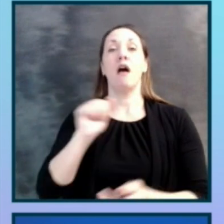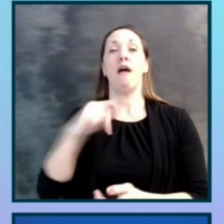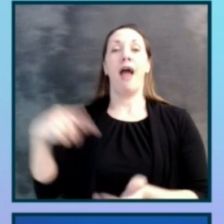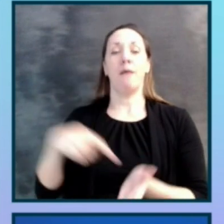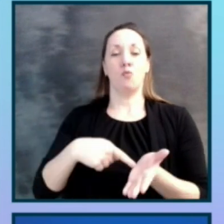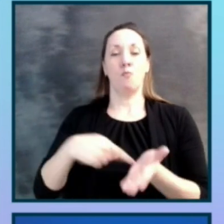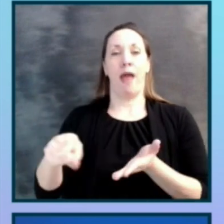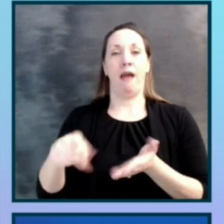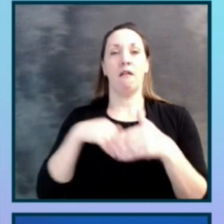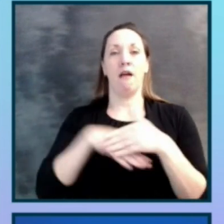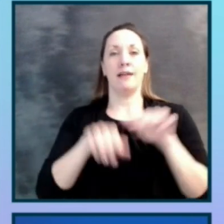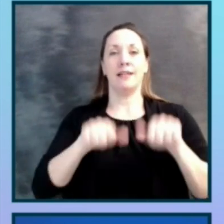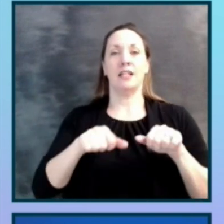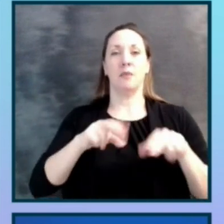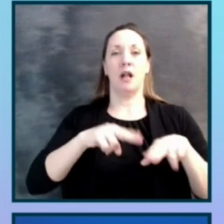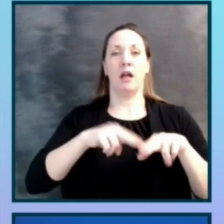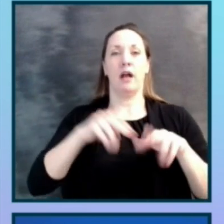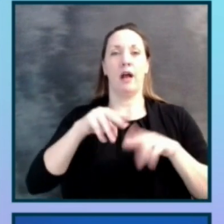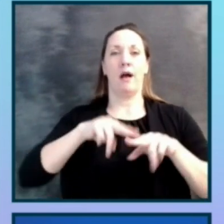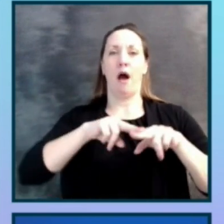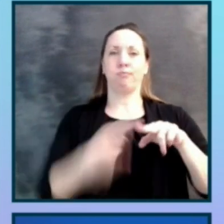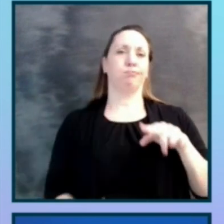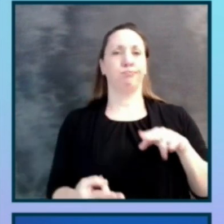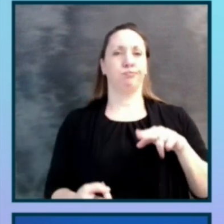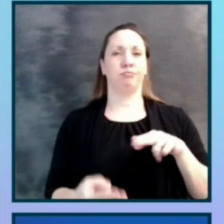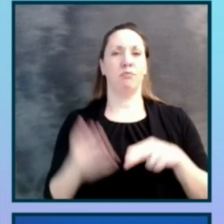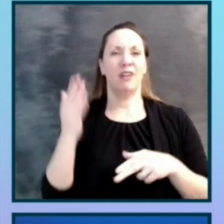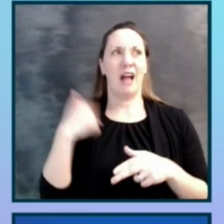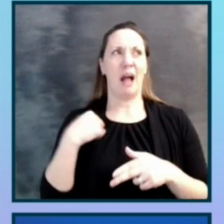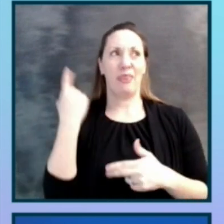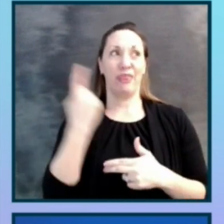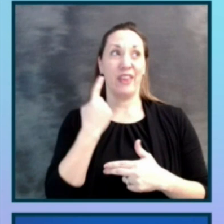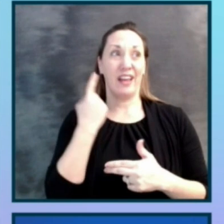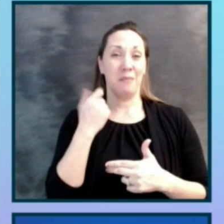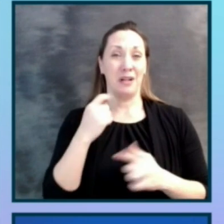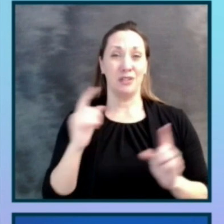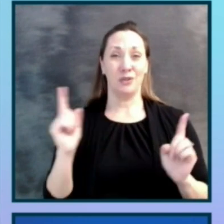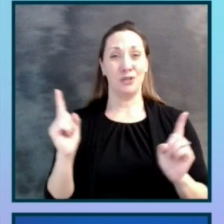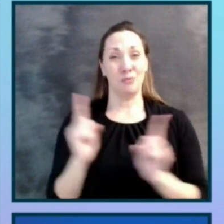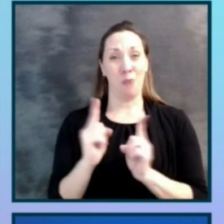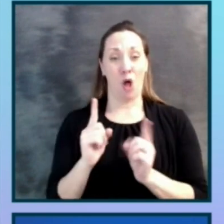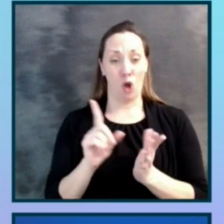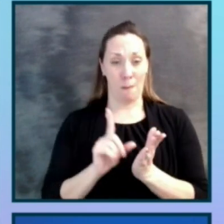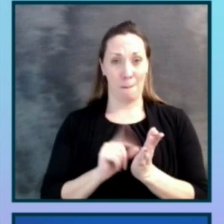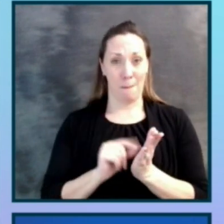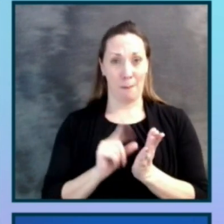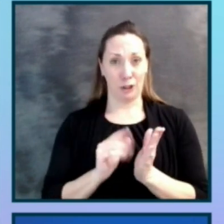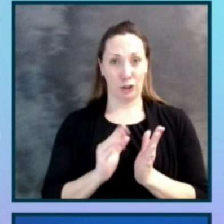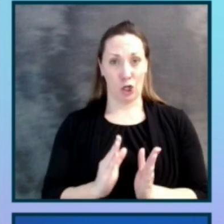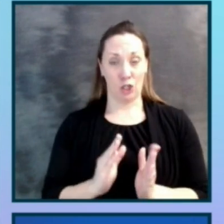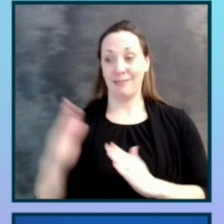and our assumption is that it's because they're smaller publishers. The top tech companies tended to have